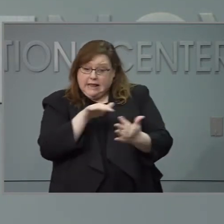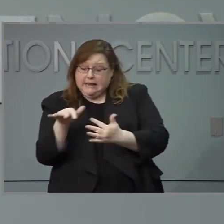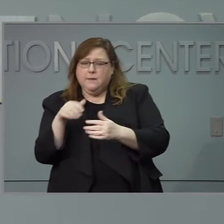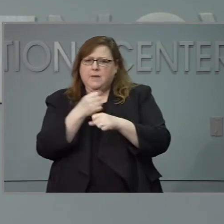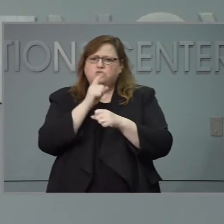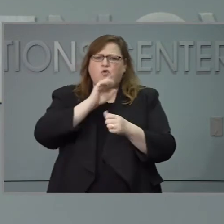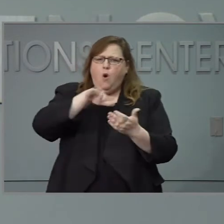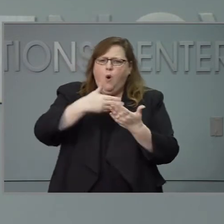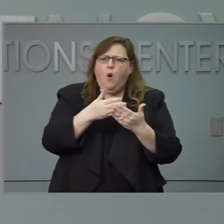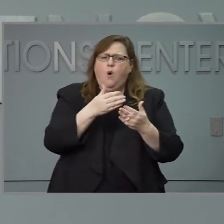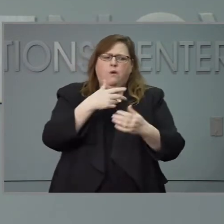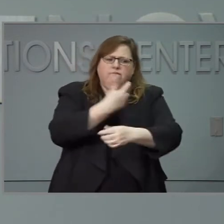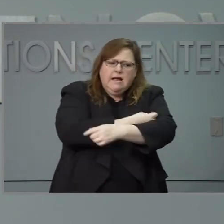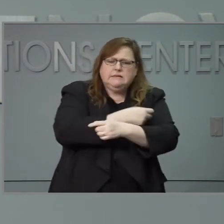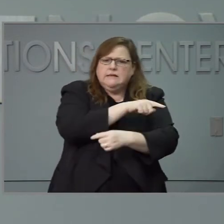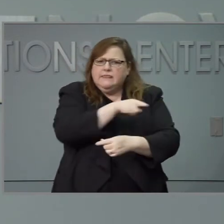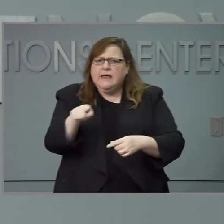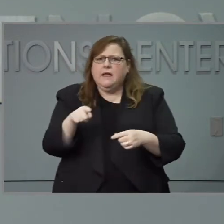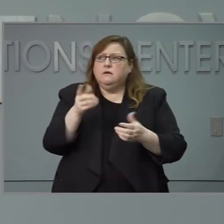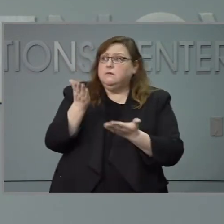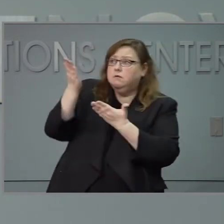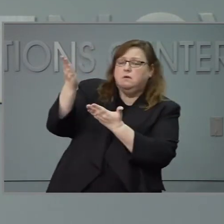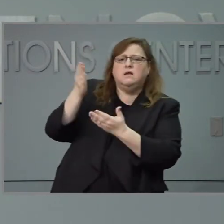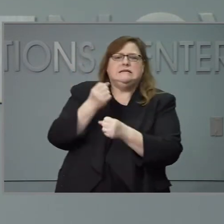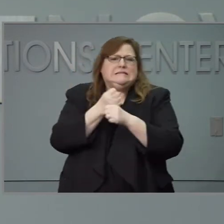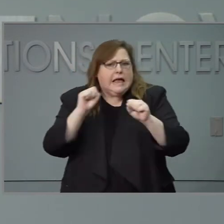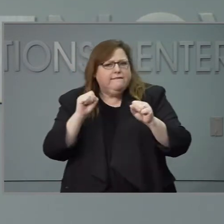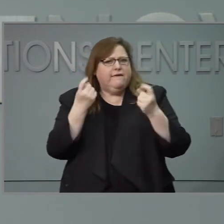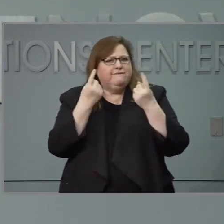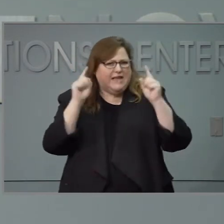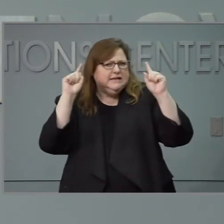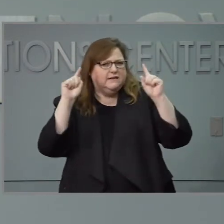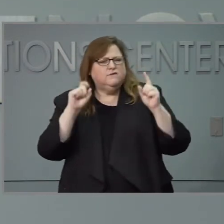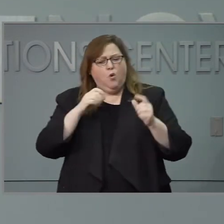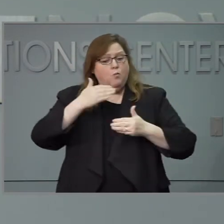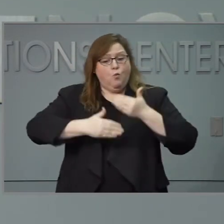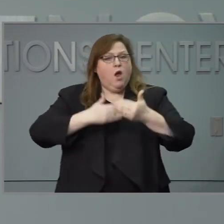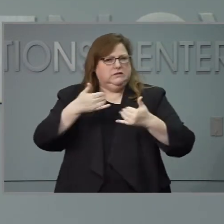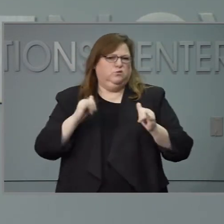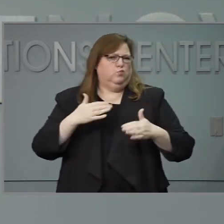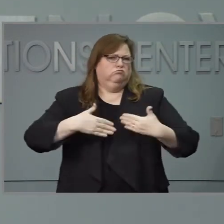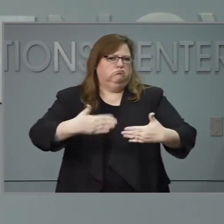EN LA CASA CON LOS ABUSADORES >> Mr. Goforth: SEÑOR COOPER